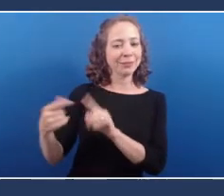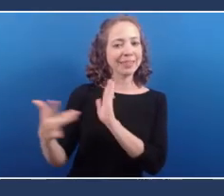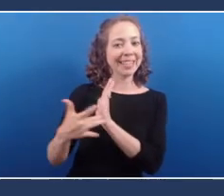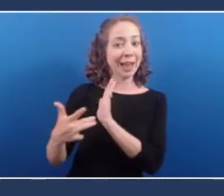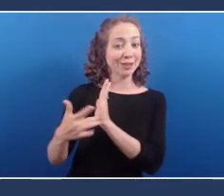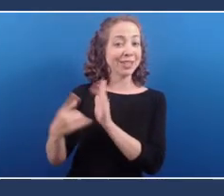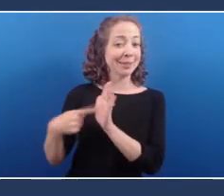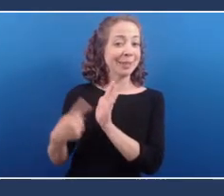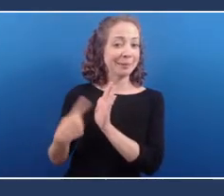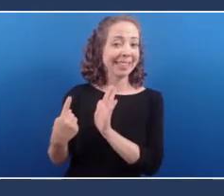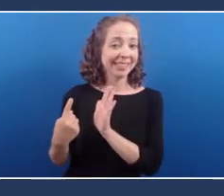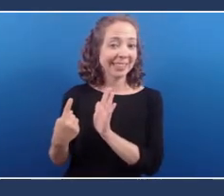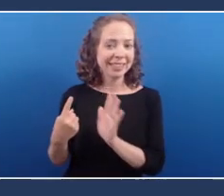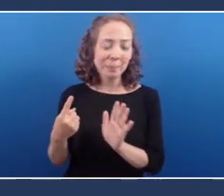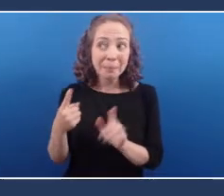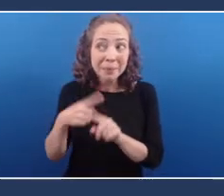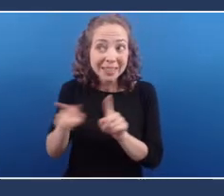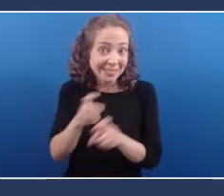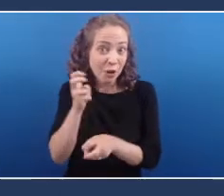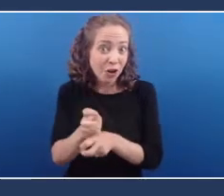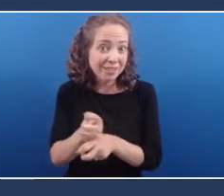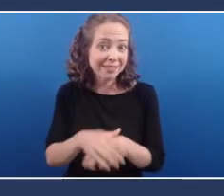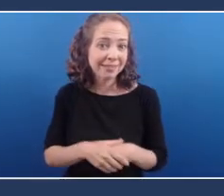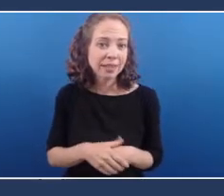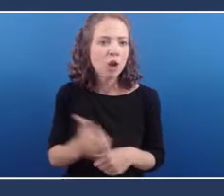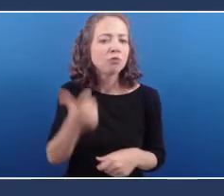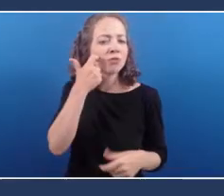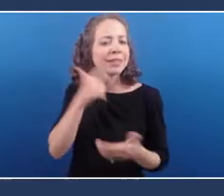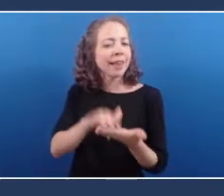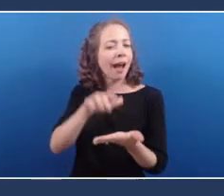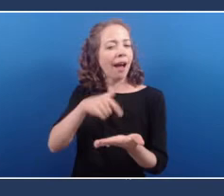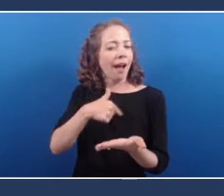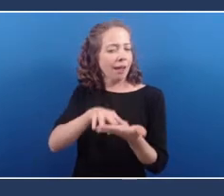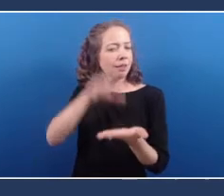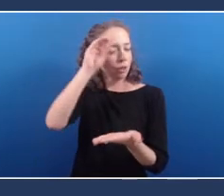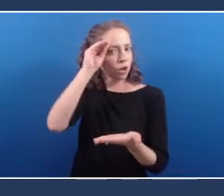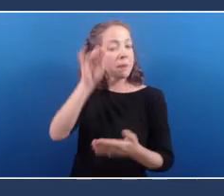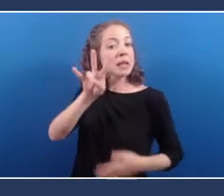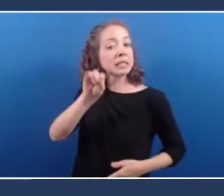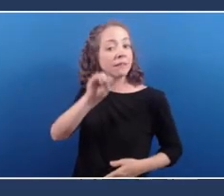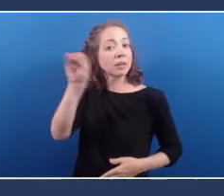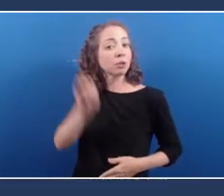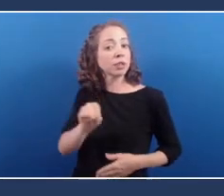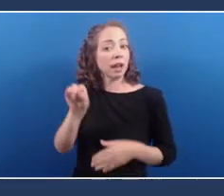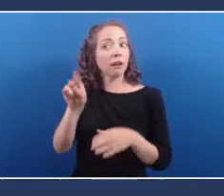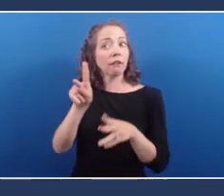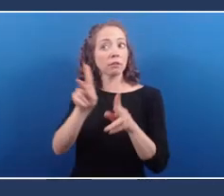I recently learned in fact that about 70% of professionals never fully unplug from work